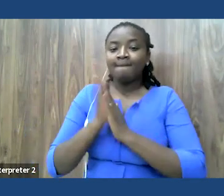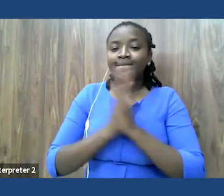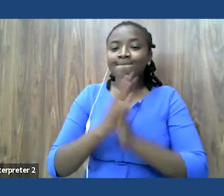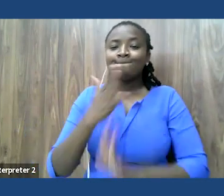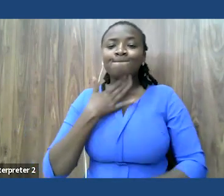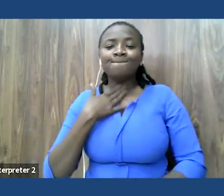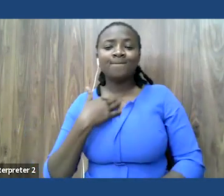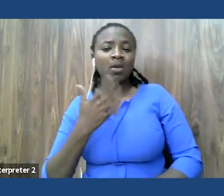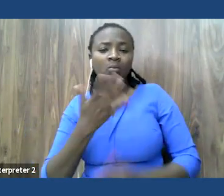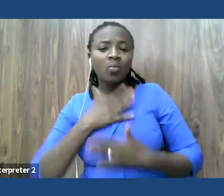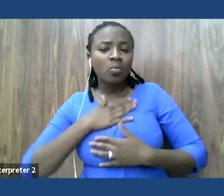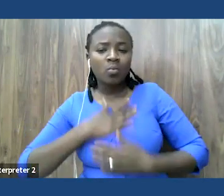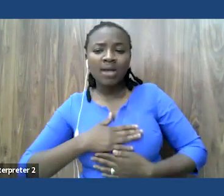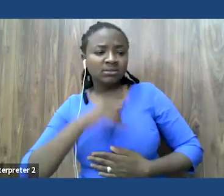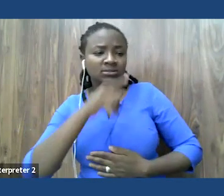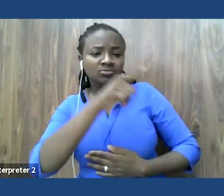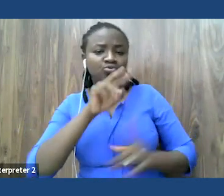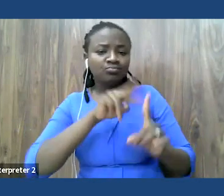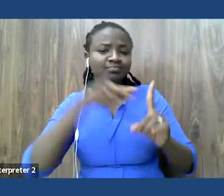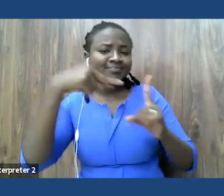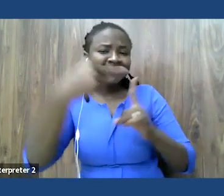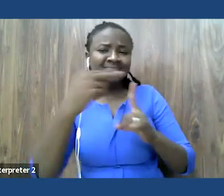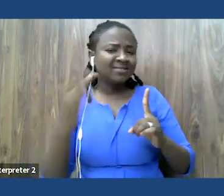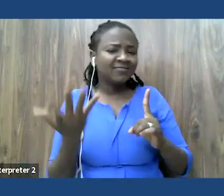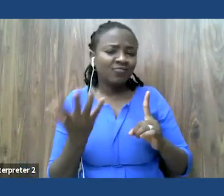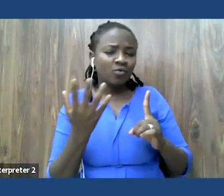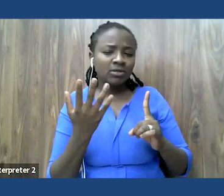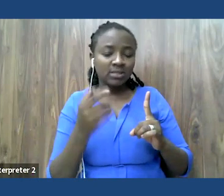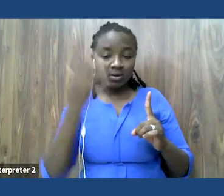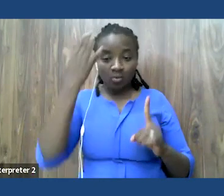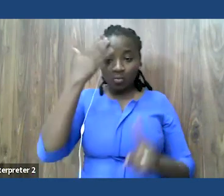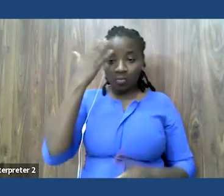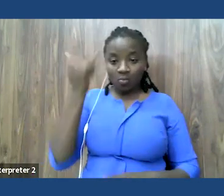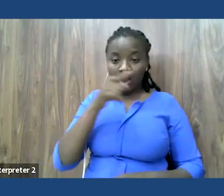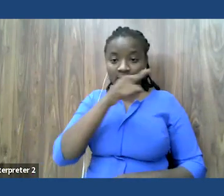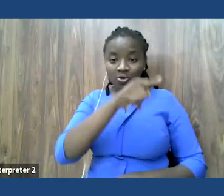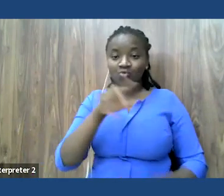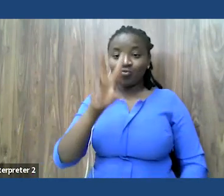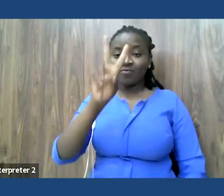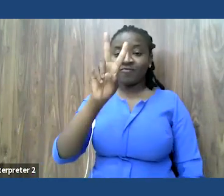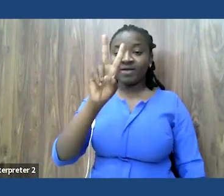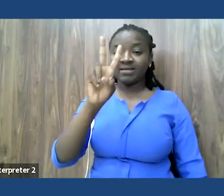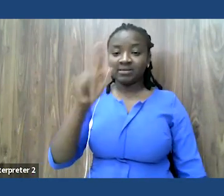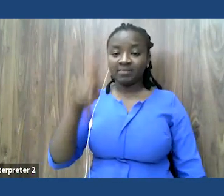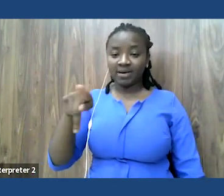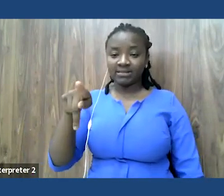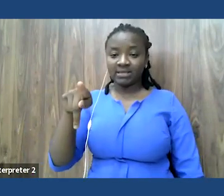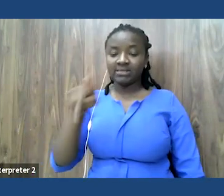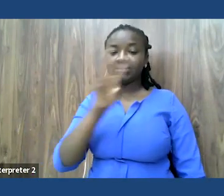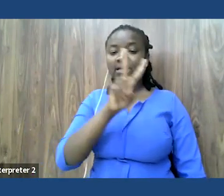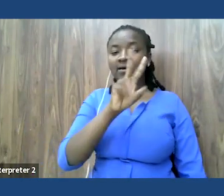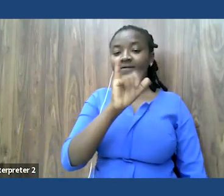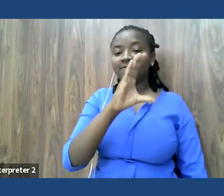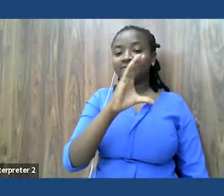I know you're the vice-president of the global initiative on ageing, which was a foundation